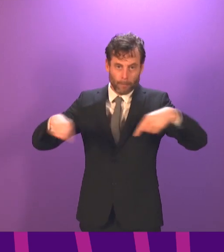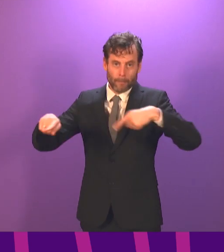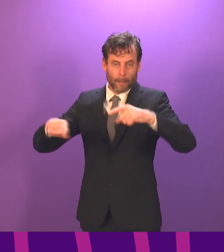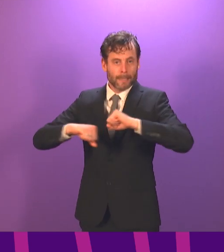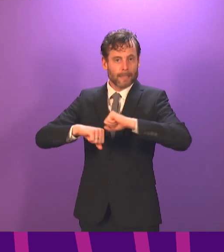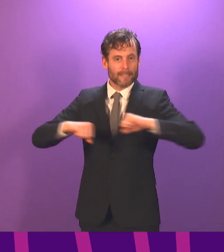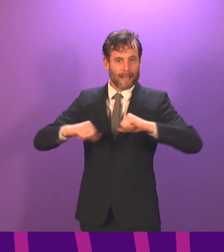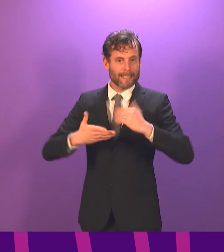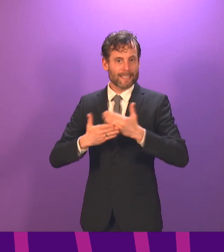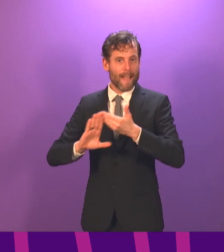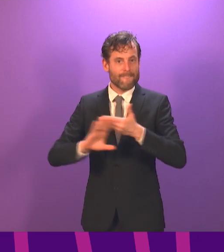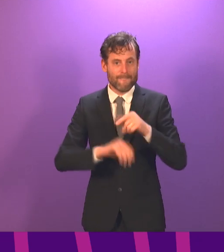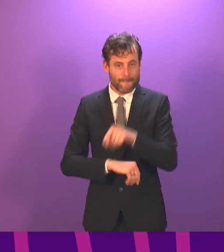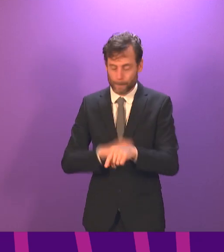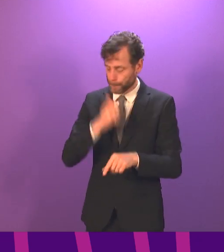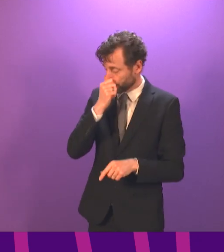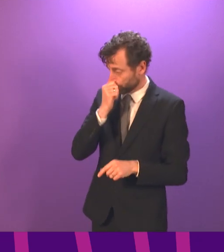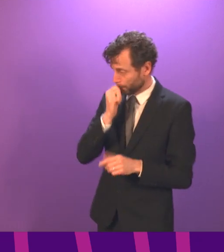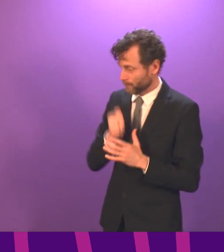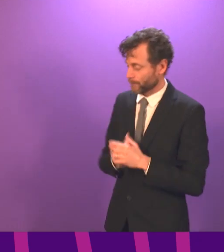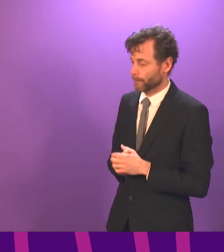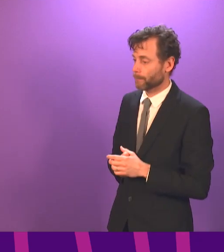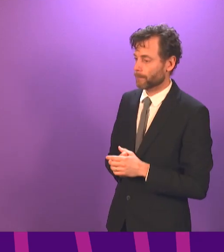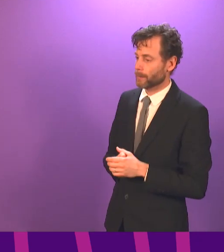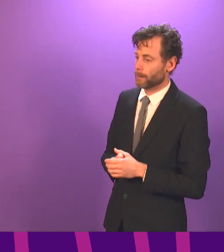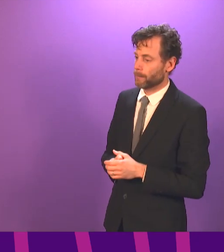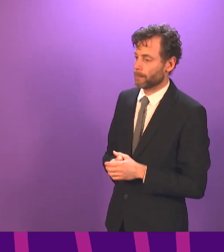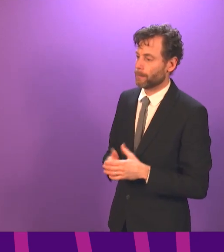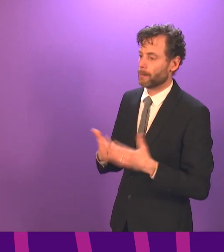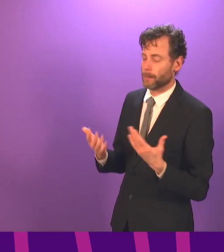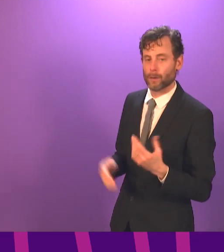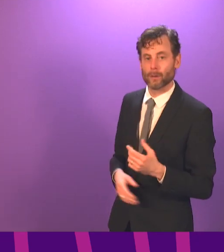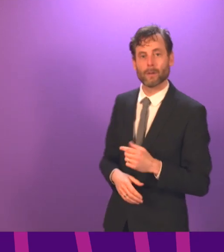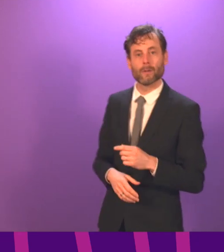Patrick Harvie made a good point about public confidence. The larger the number of postal